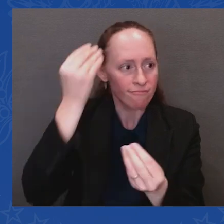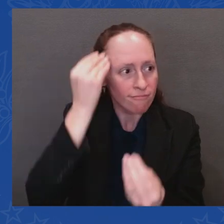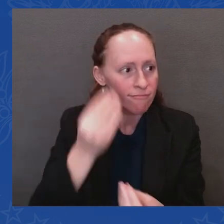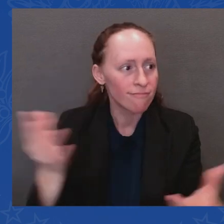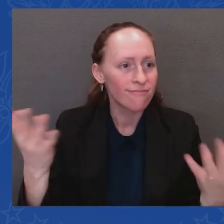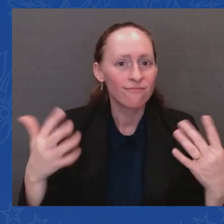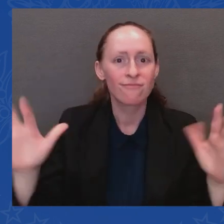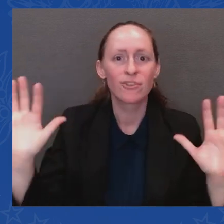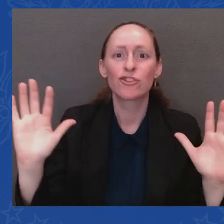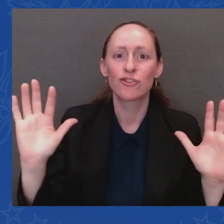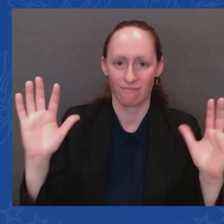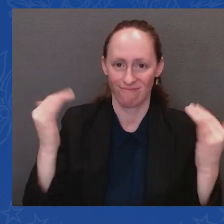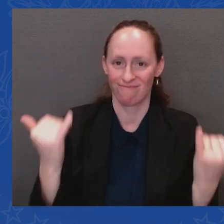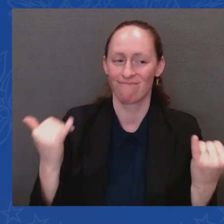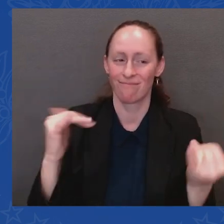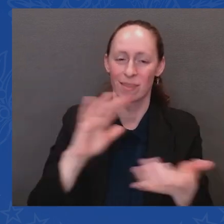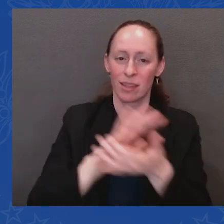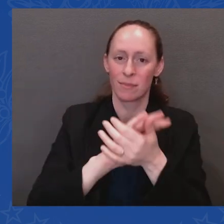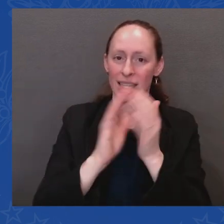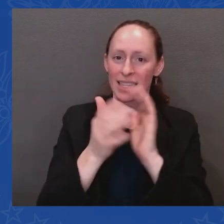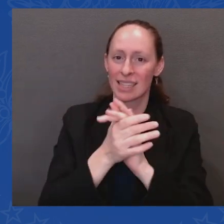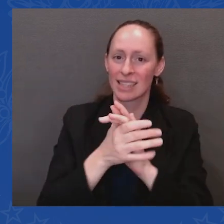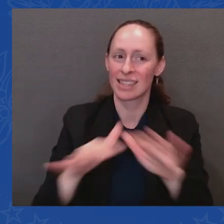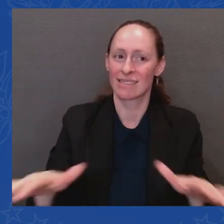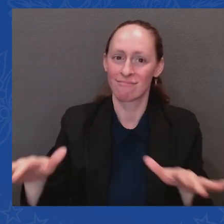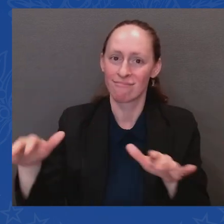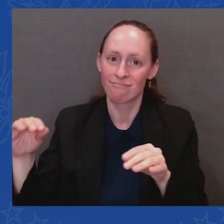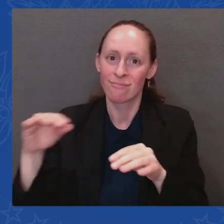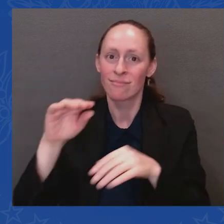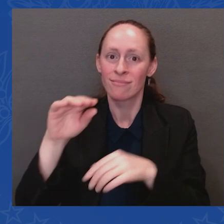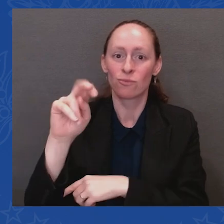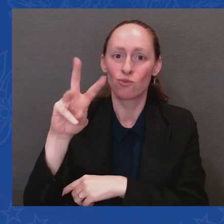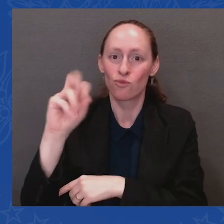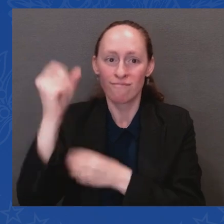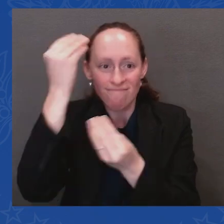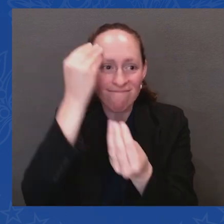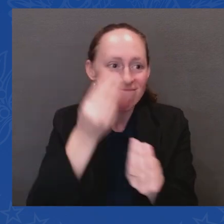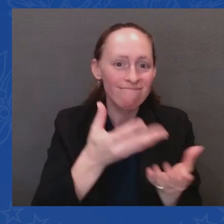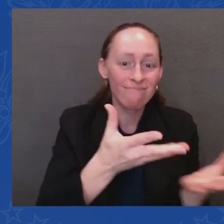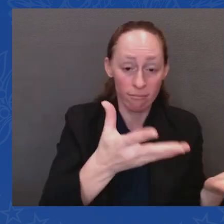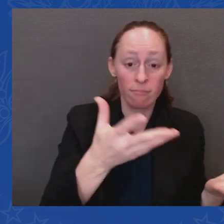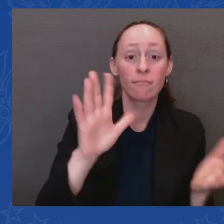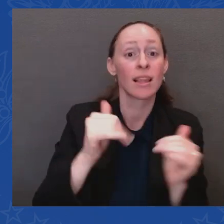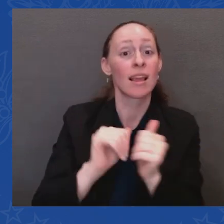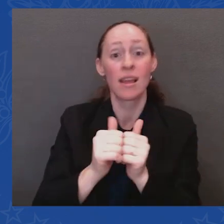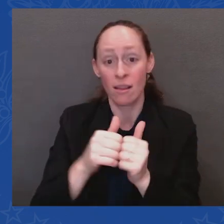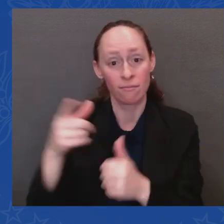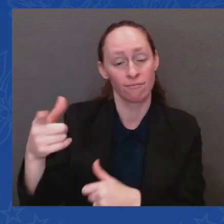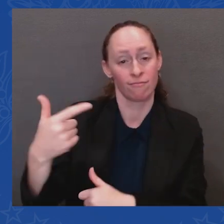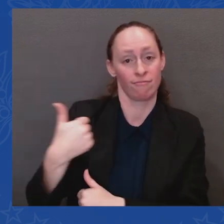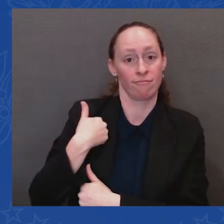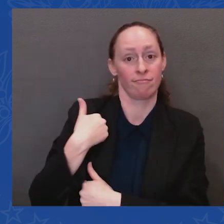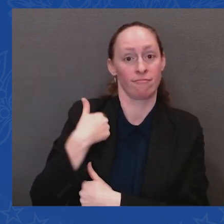a young American solider sent a letter home to his parents in Missouri, and I -- and I'll quote it.